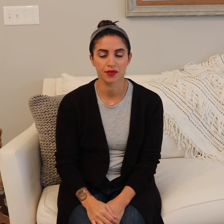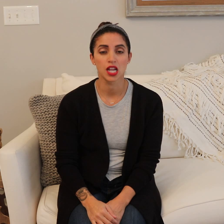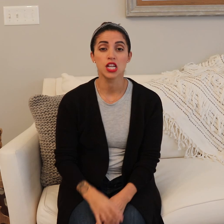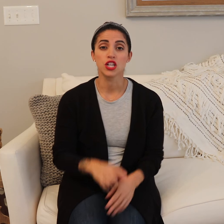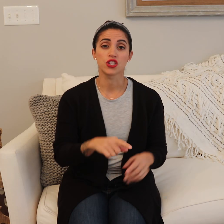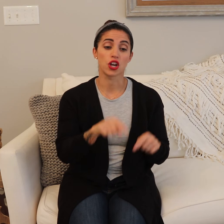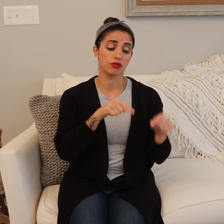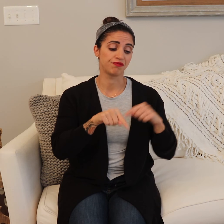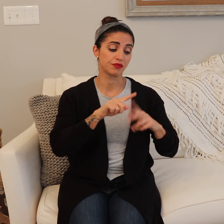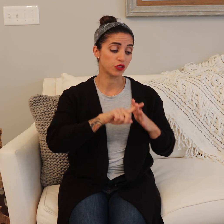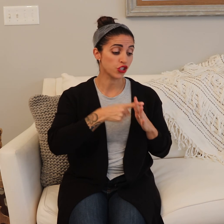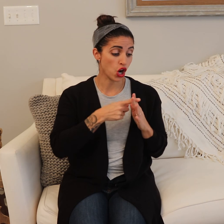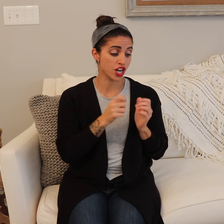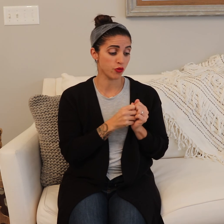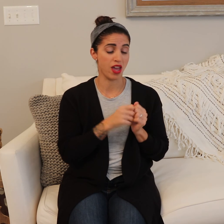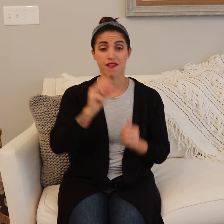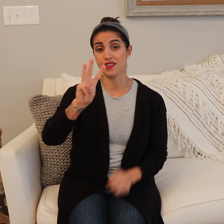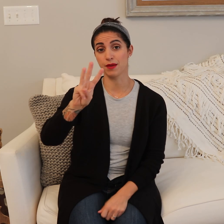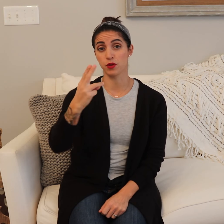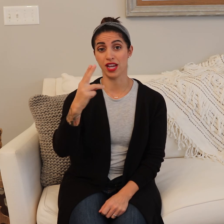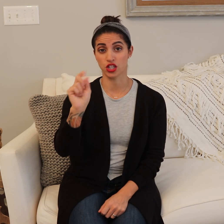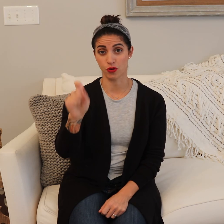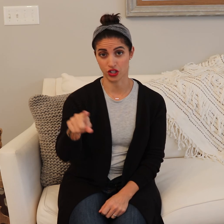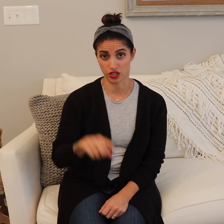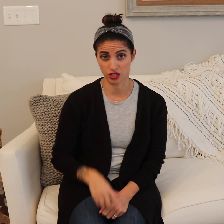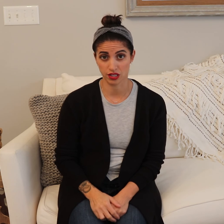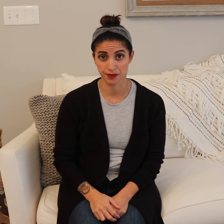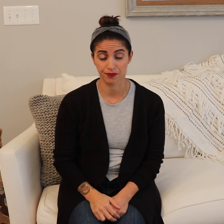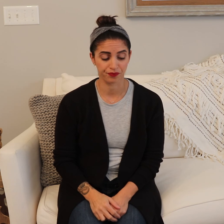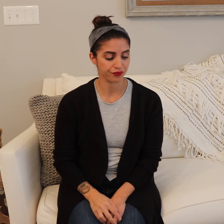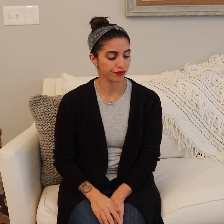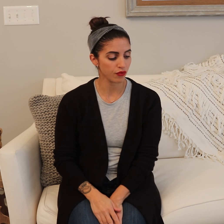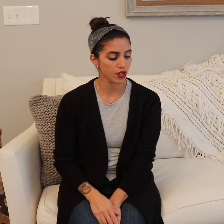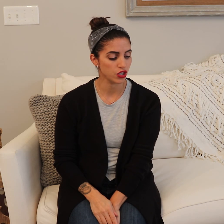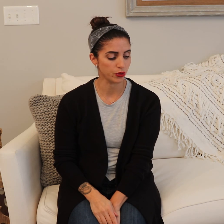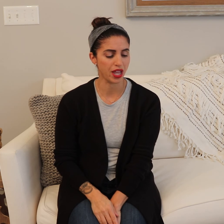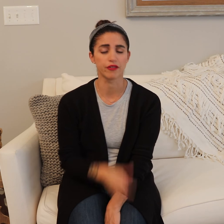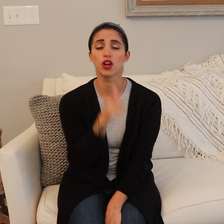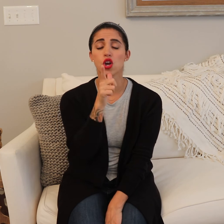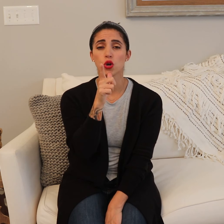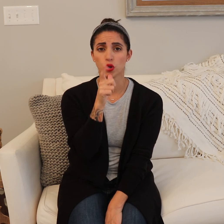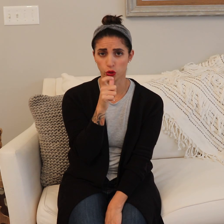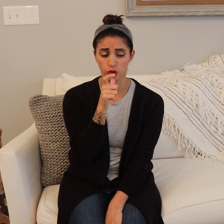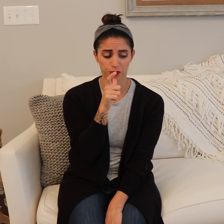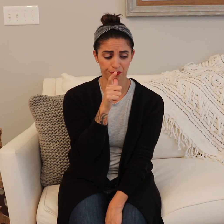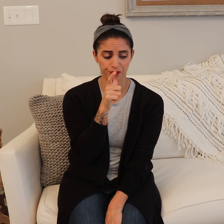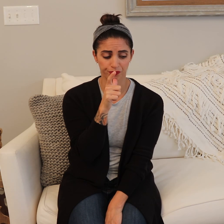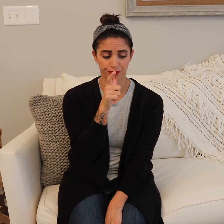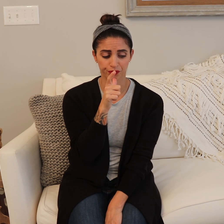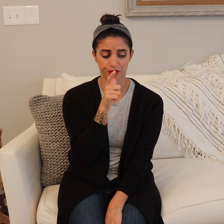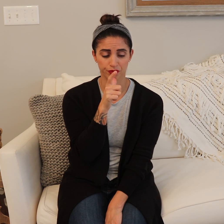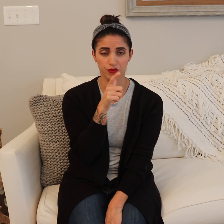So starting with wh-questions. So we have Who